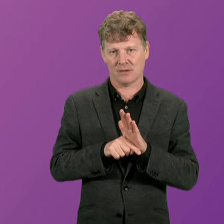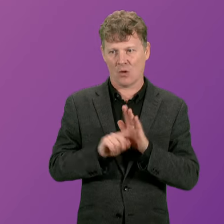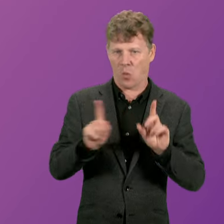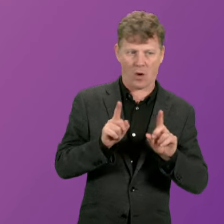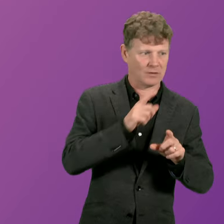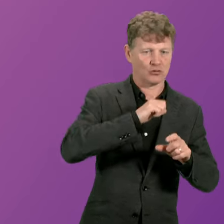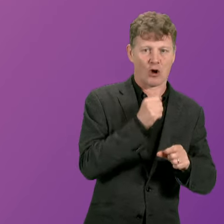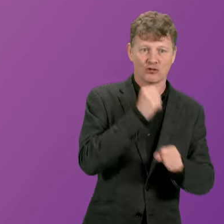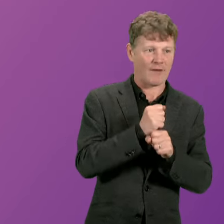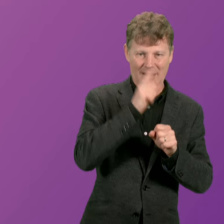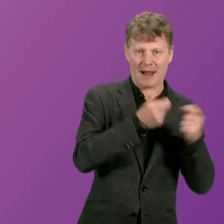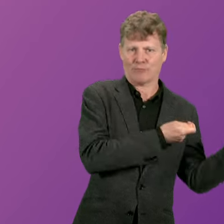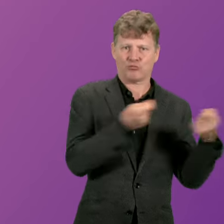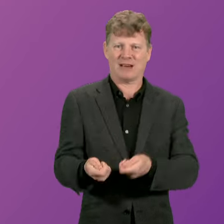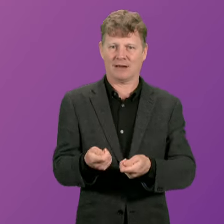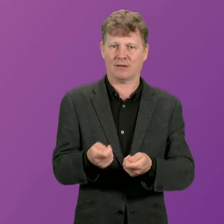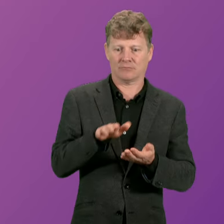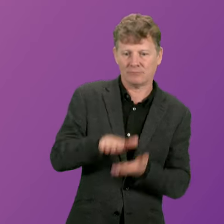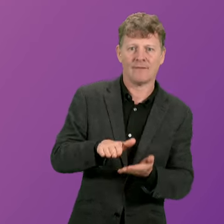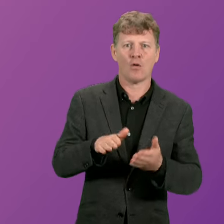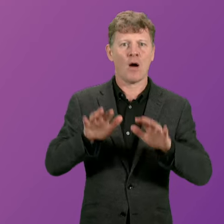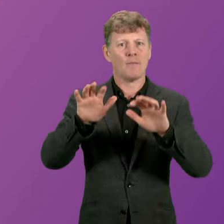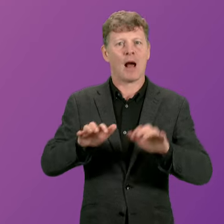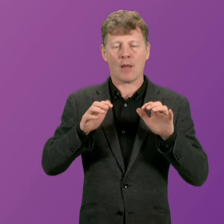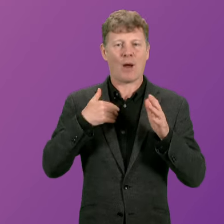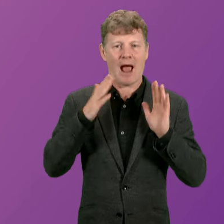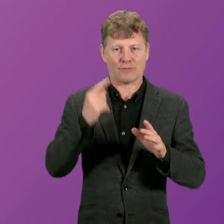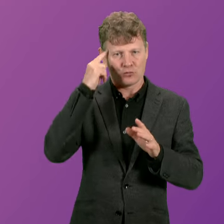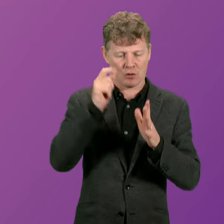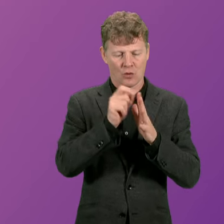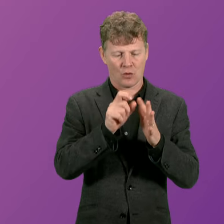bring to the Parliament; we have to be mindful of the propriety advice that we get from the